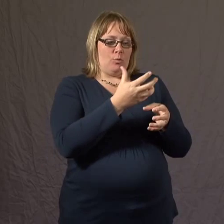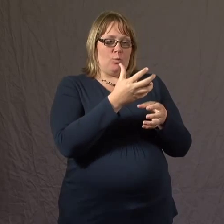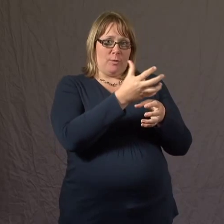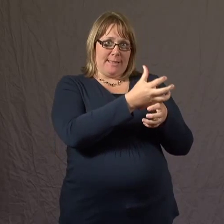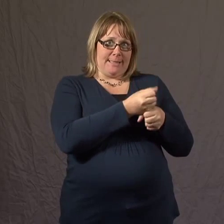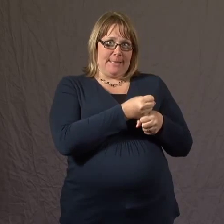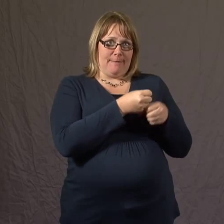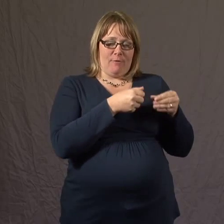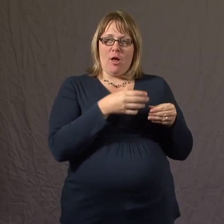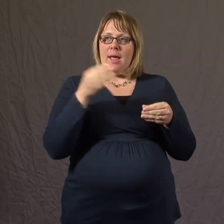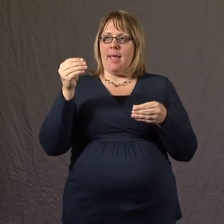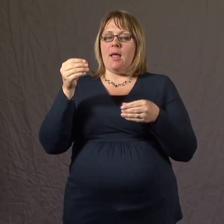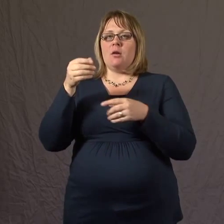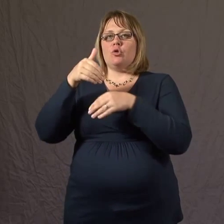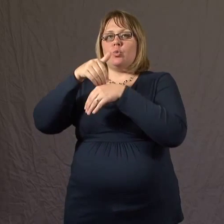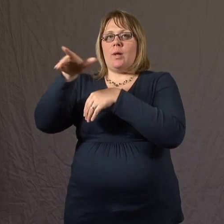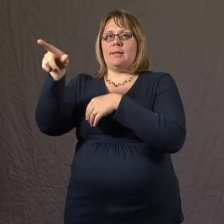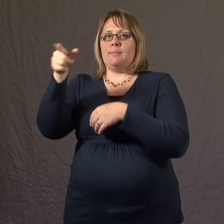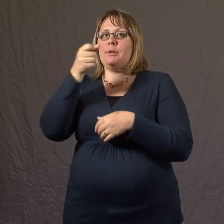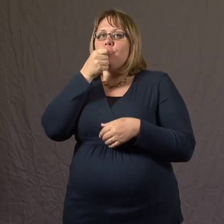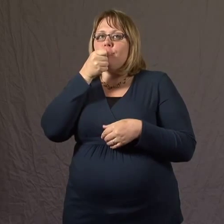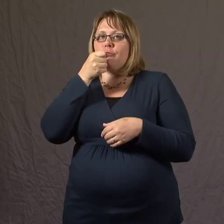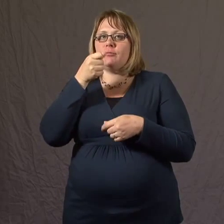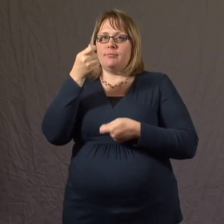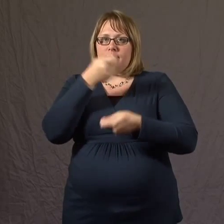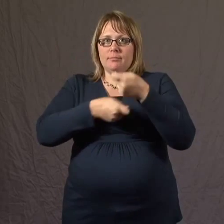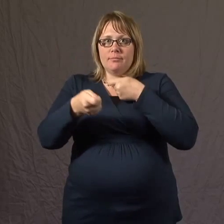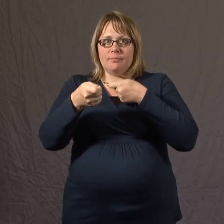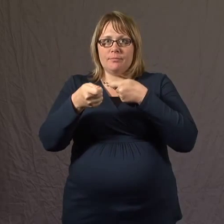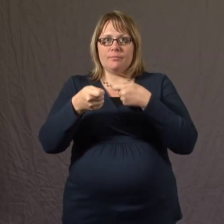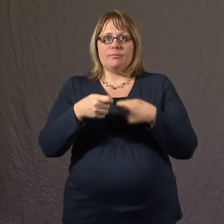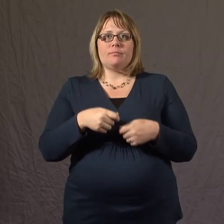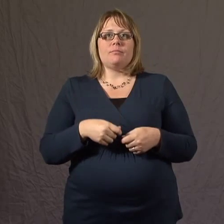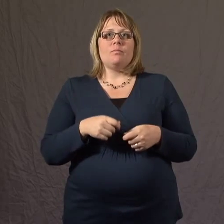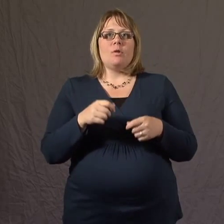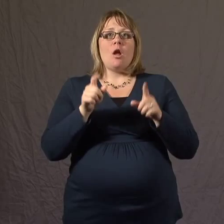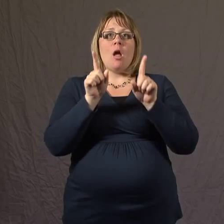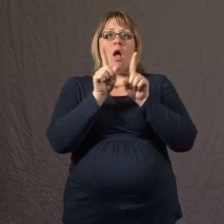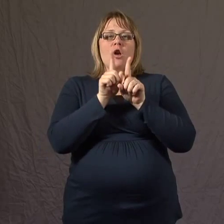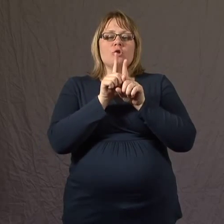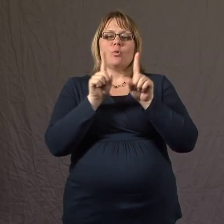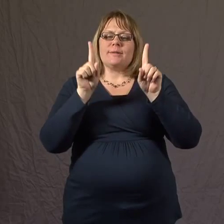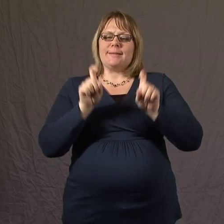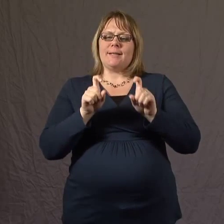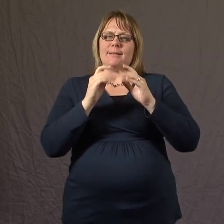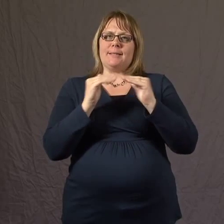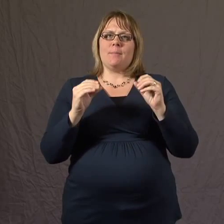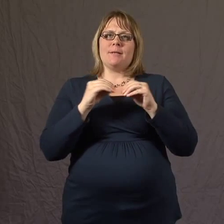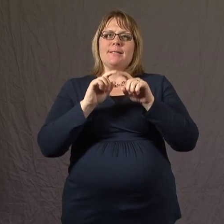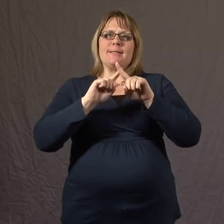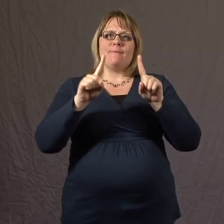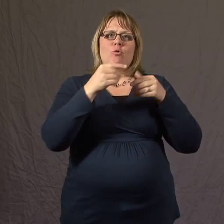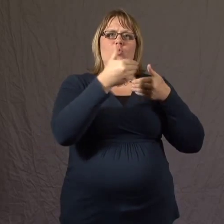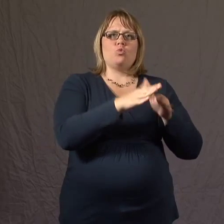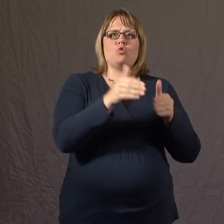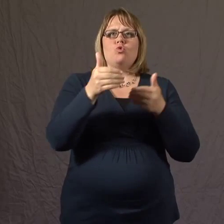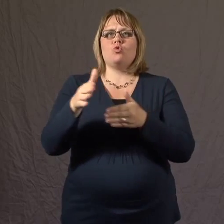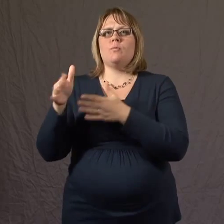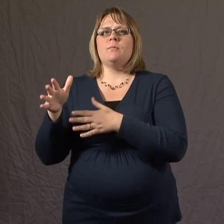you need to change out the batteries in both the receiver and in the transmitter.